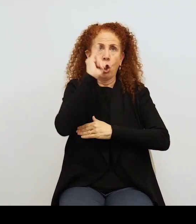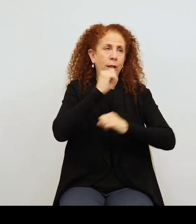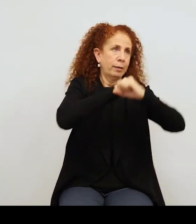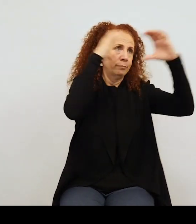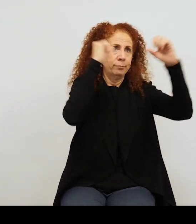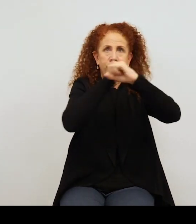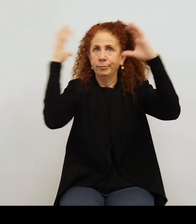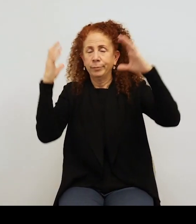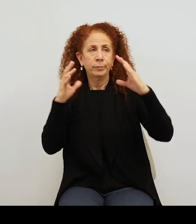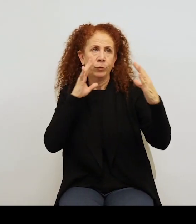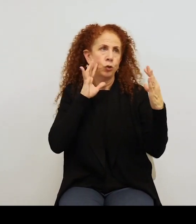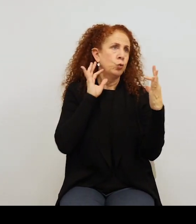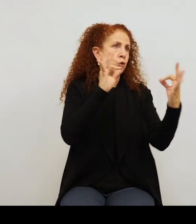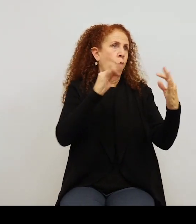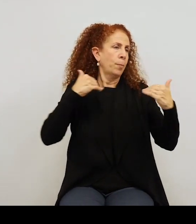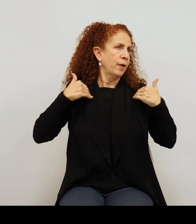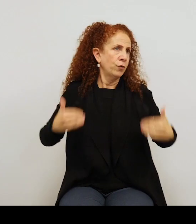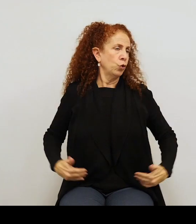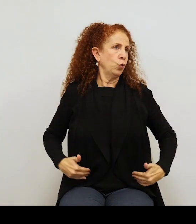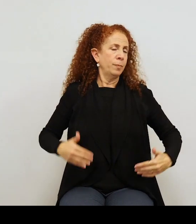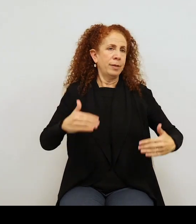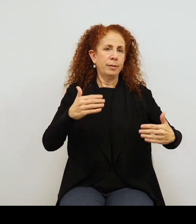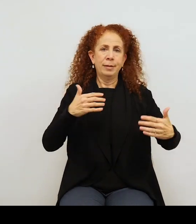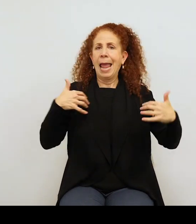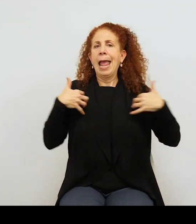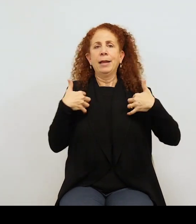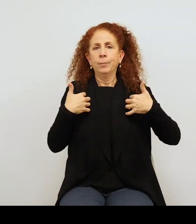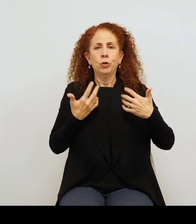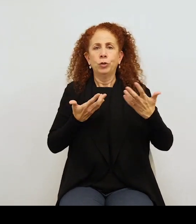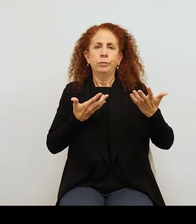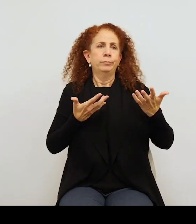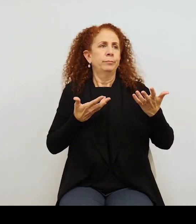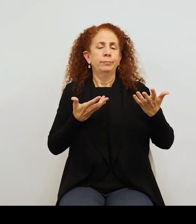live in this utopia of human and animal--